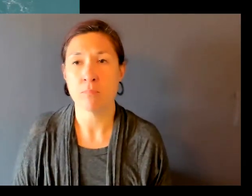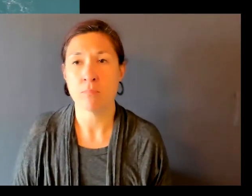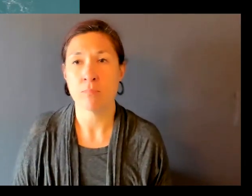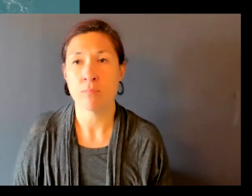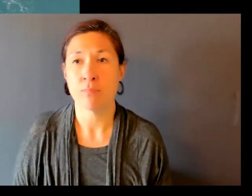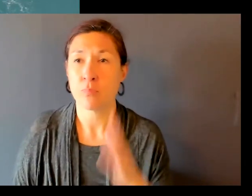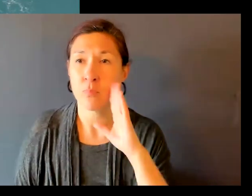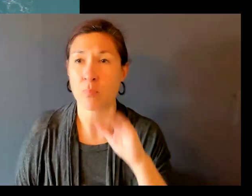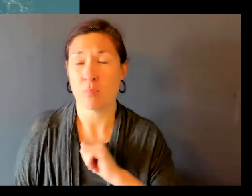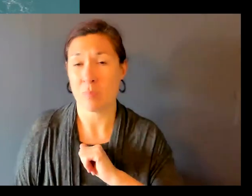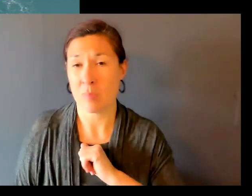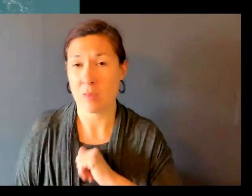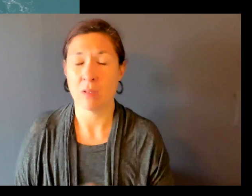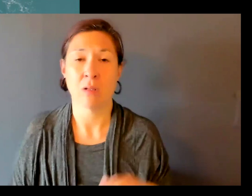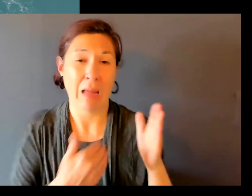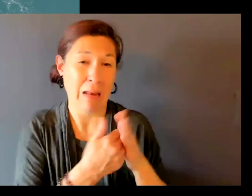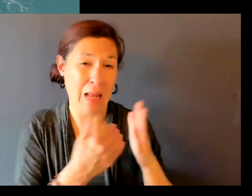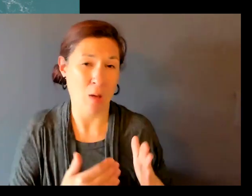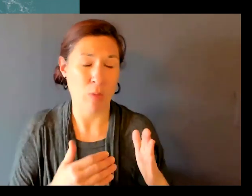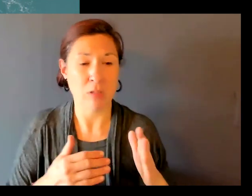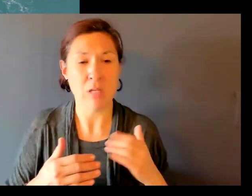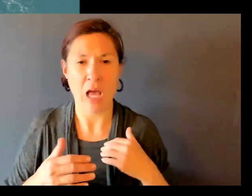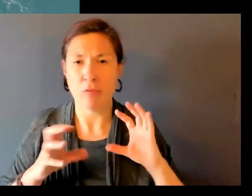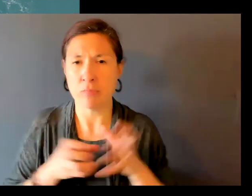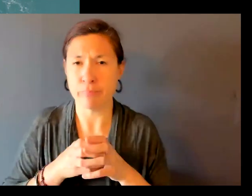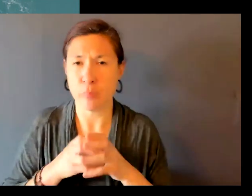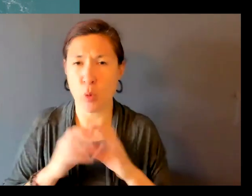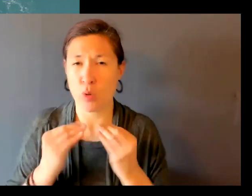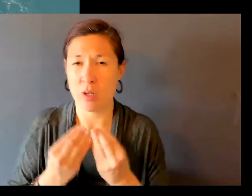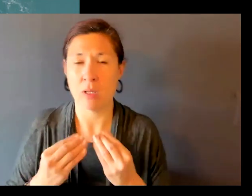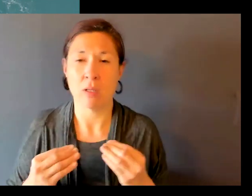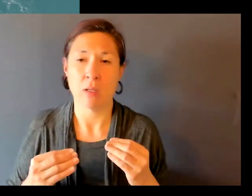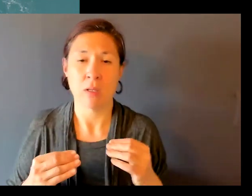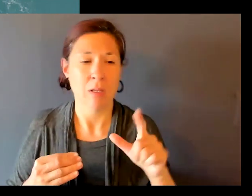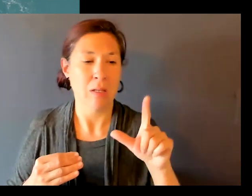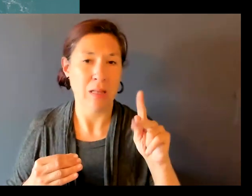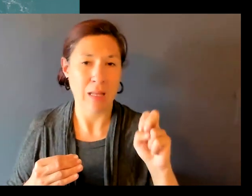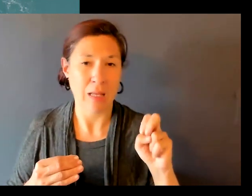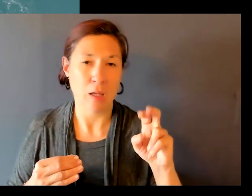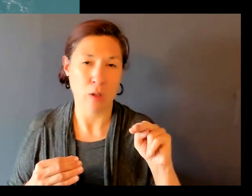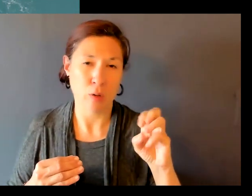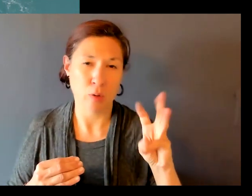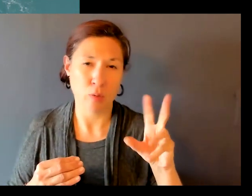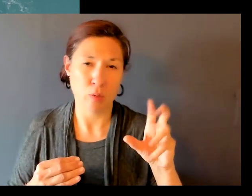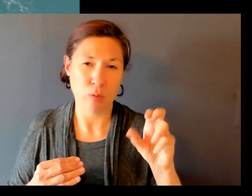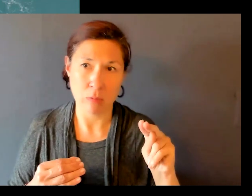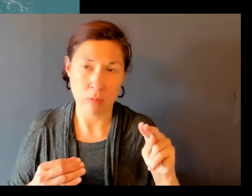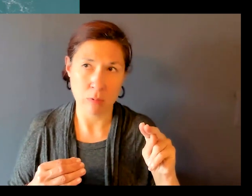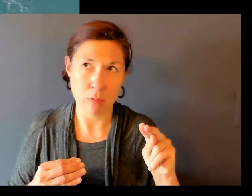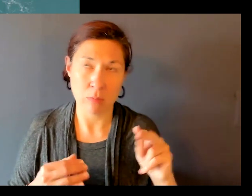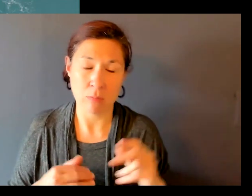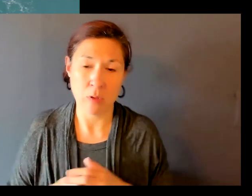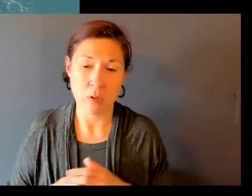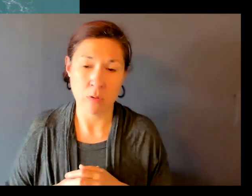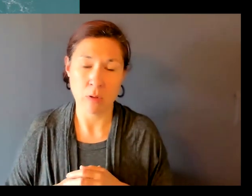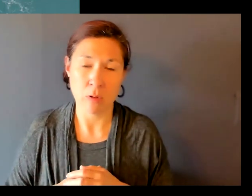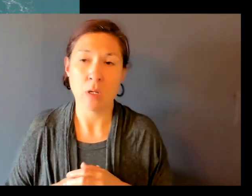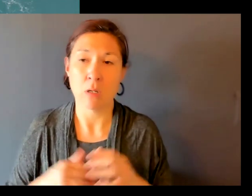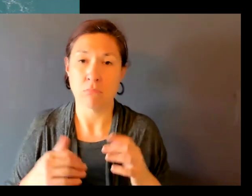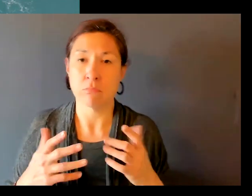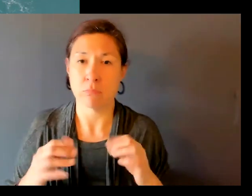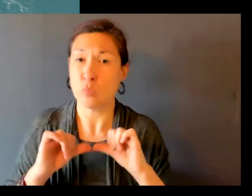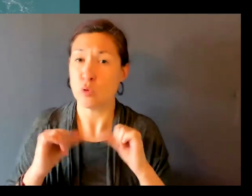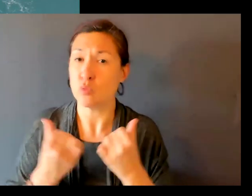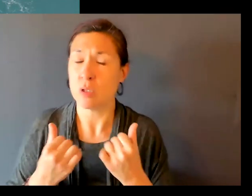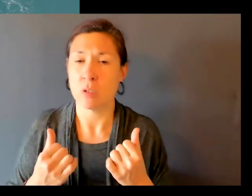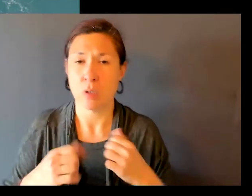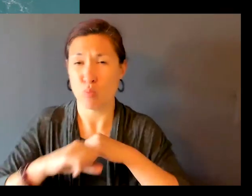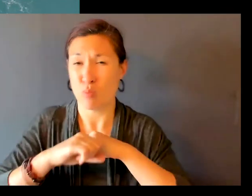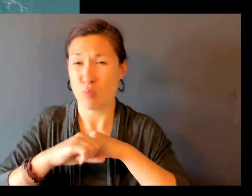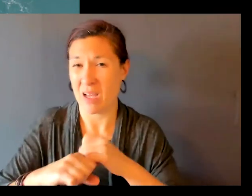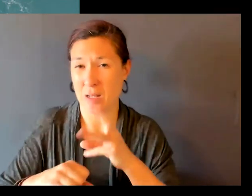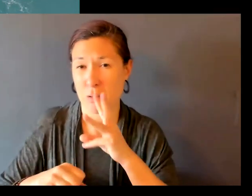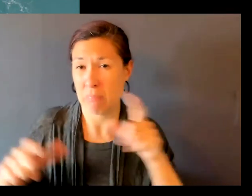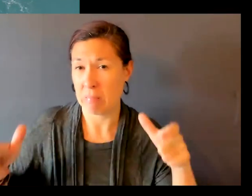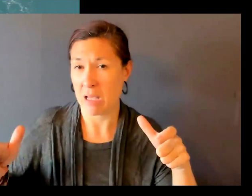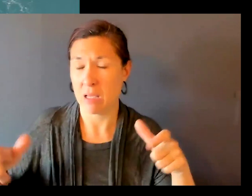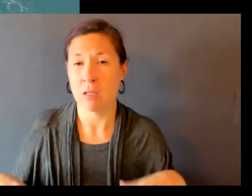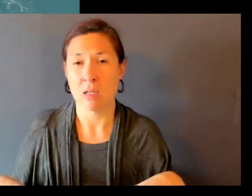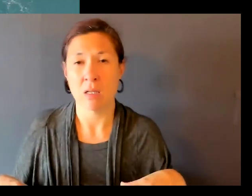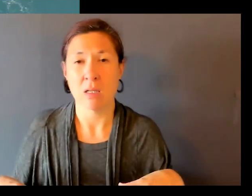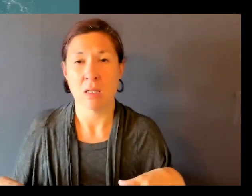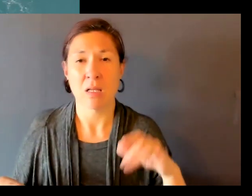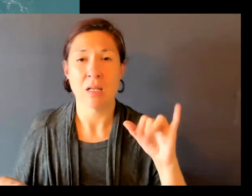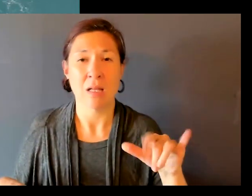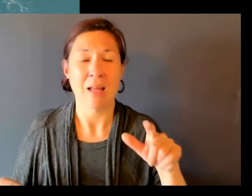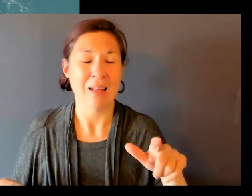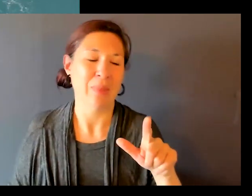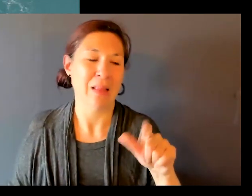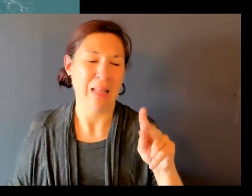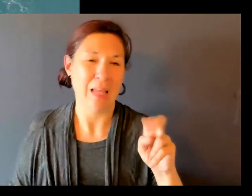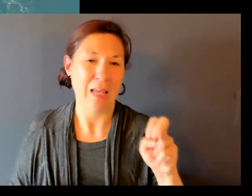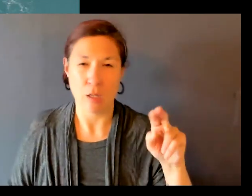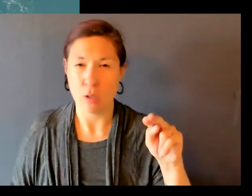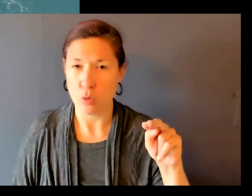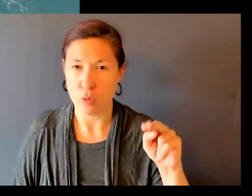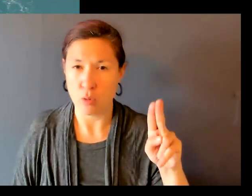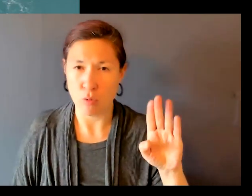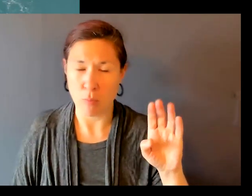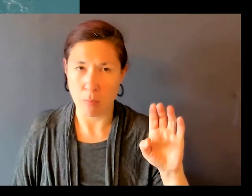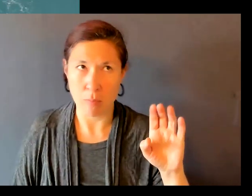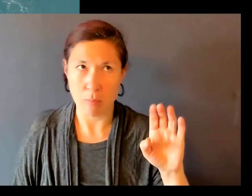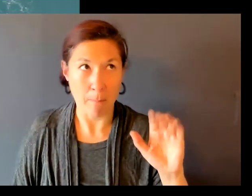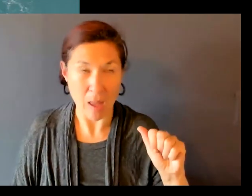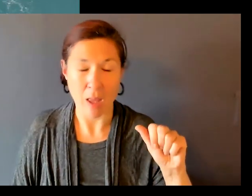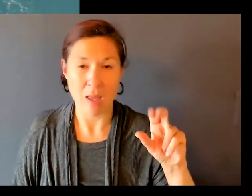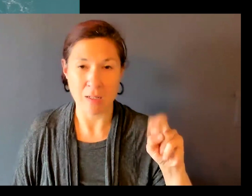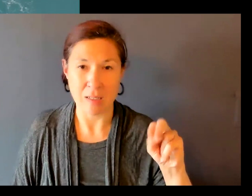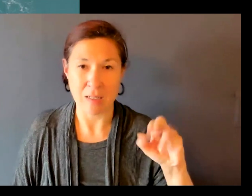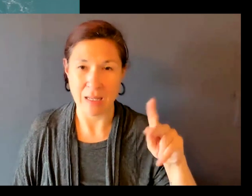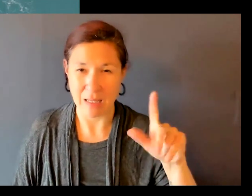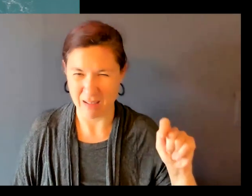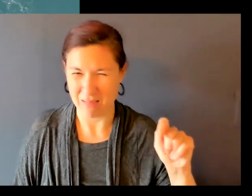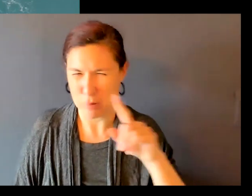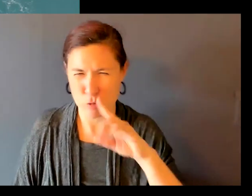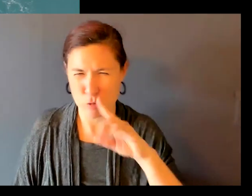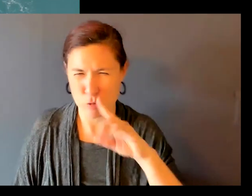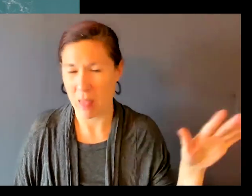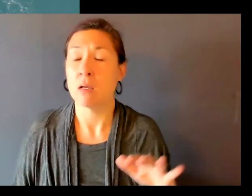or animals in general as part of this Executive Order? Will animals have a right to exist? From my experience, working to protect and preserve the land and waters of Southeastern Massachusetts, it seems like the only designations for wildlife habitat that carry legal protections are wetlands and wetland buffers, areas of critical environmental concern, zone two protection areas, and NHNSP prior habitat.